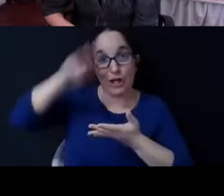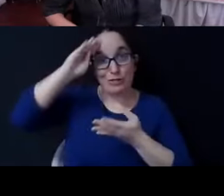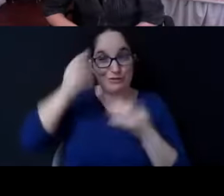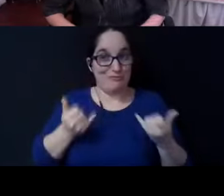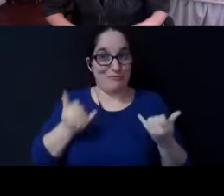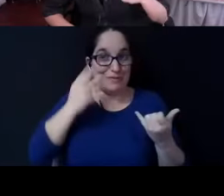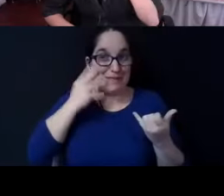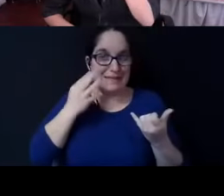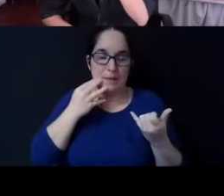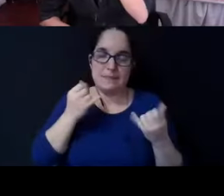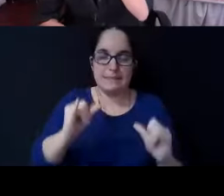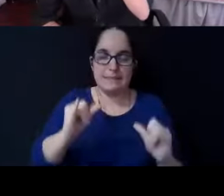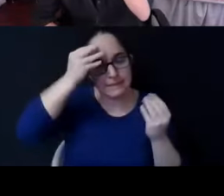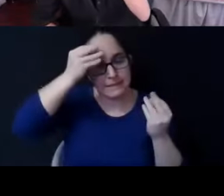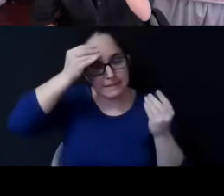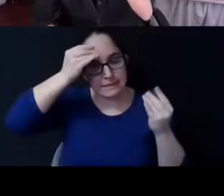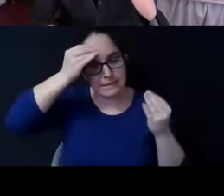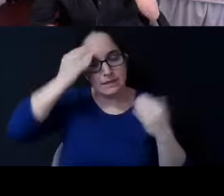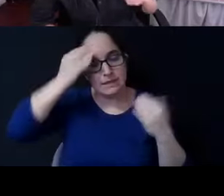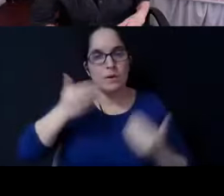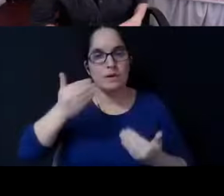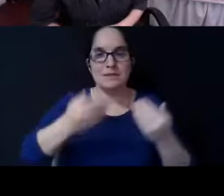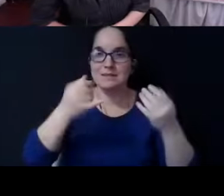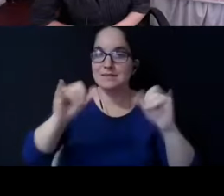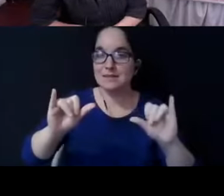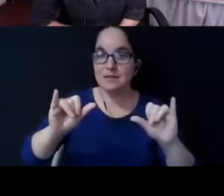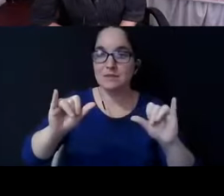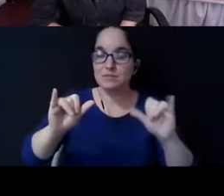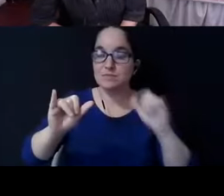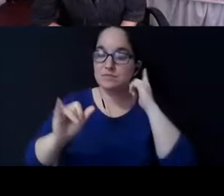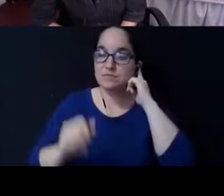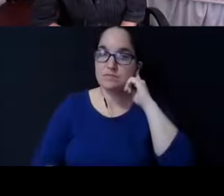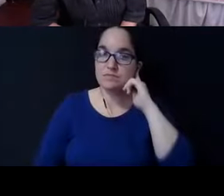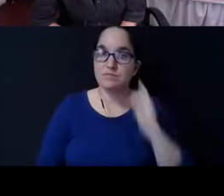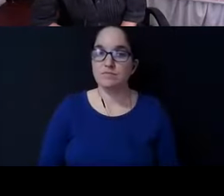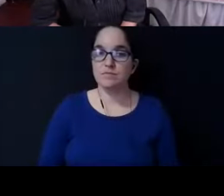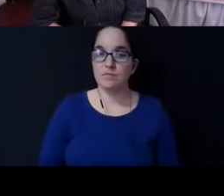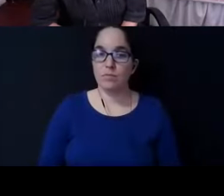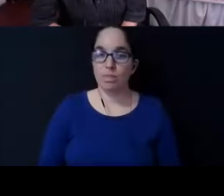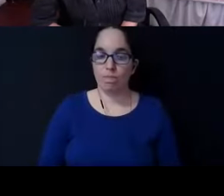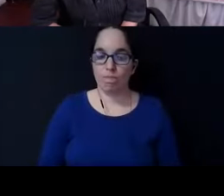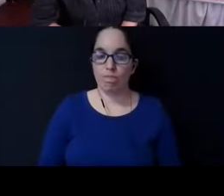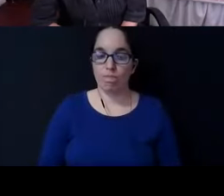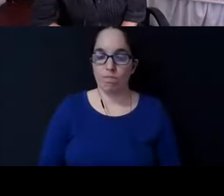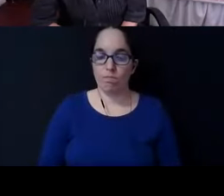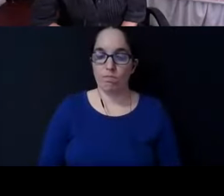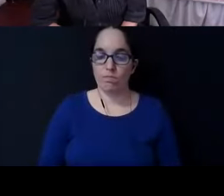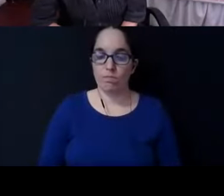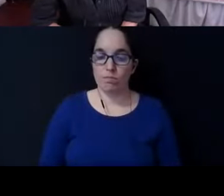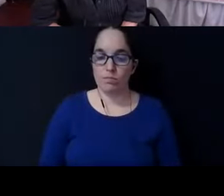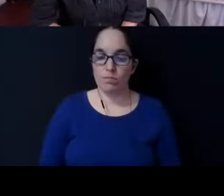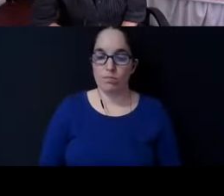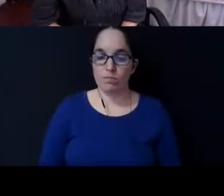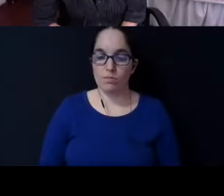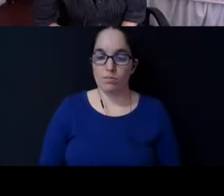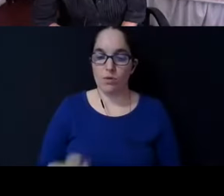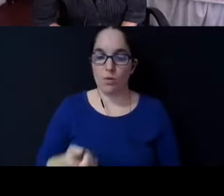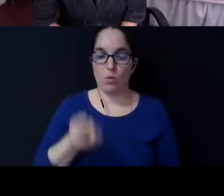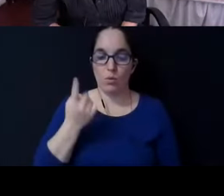processing, but I think the one thing that I kind of kind of re—refreshed my idea of teaching